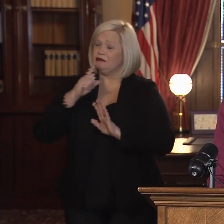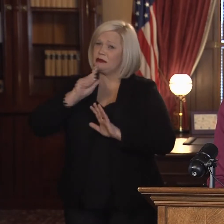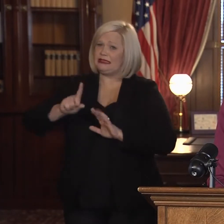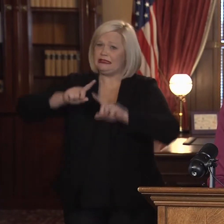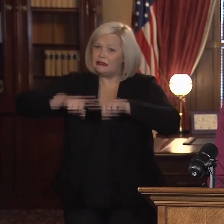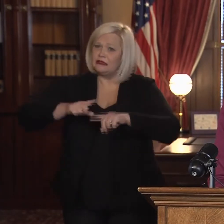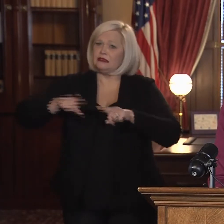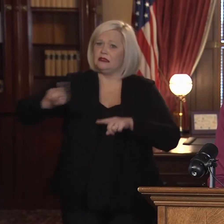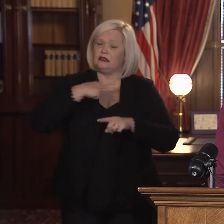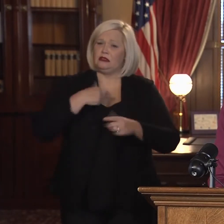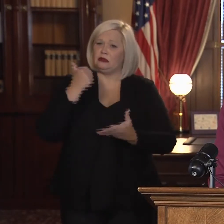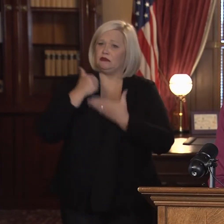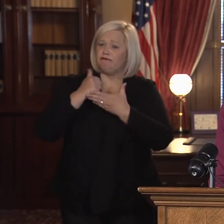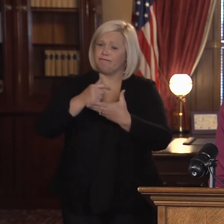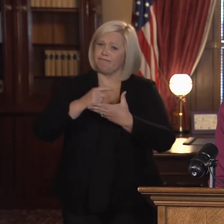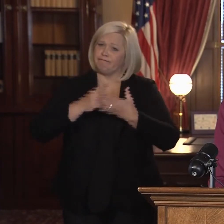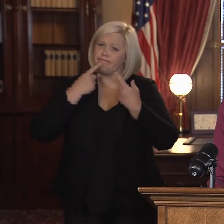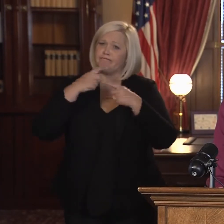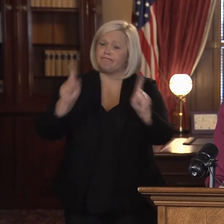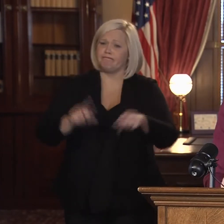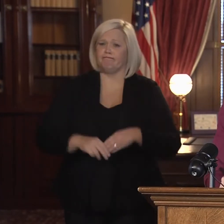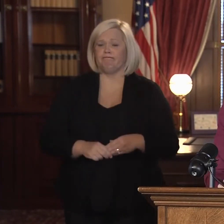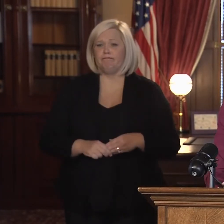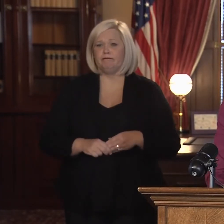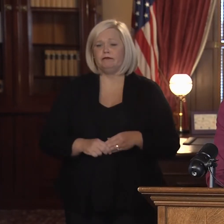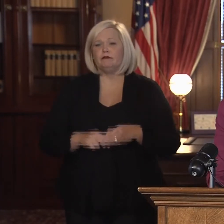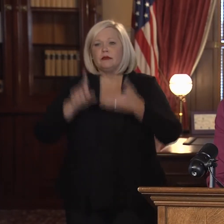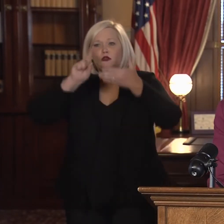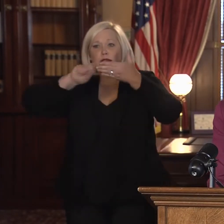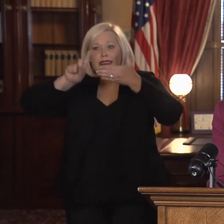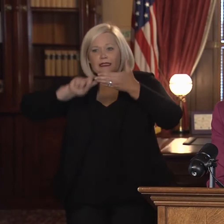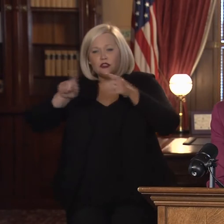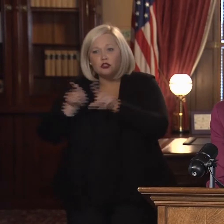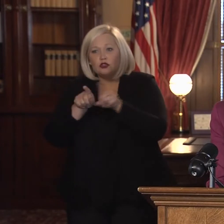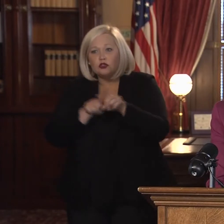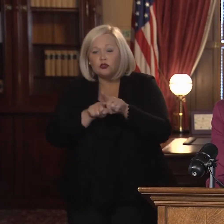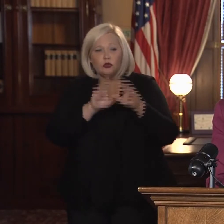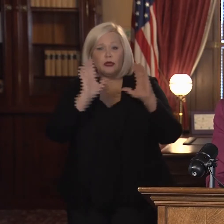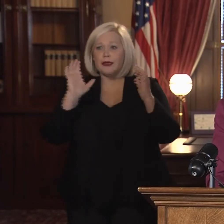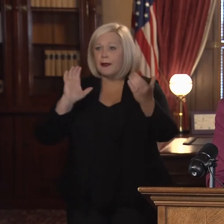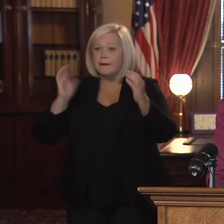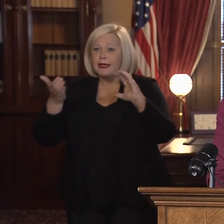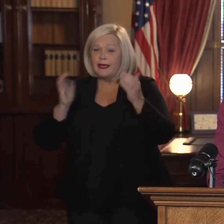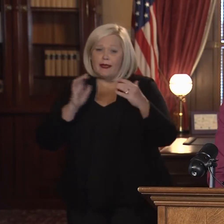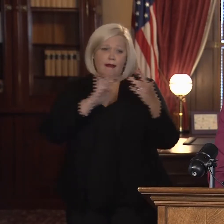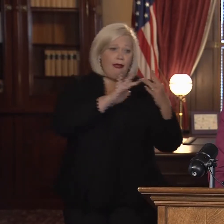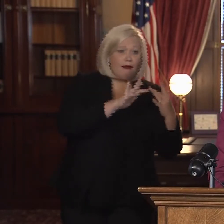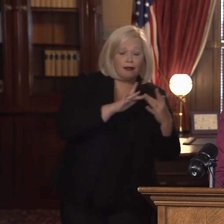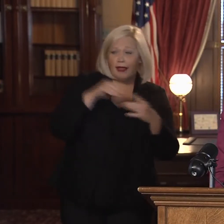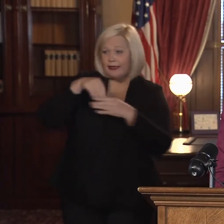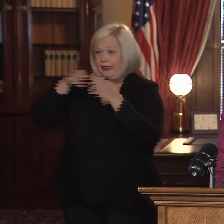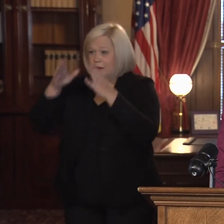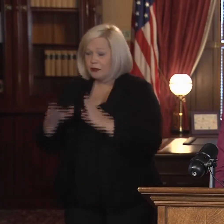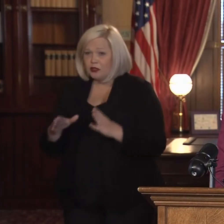THEM AND THEY ARE COUNTING ON THEIR CUSTOMERS TO HELP THEM MAKE IT THROUGH THE YEAR. DO YOUR RESEARCH.